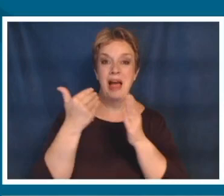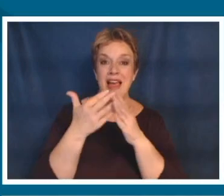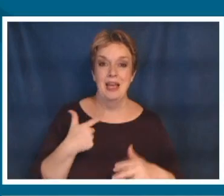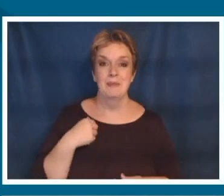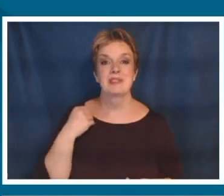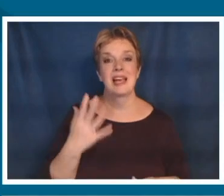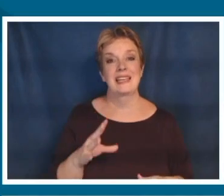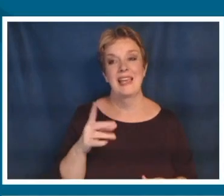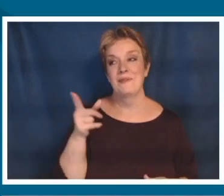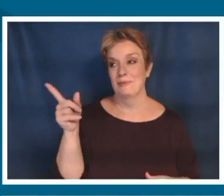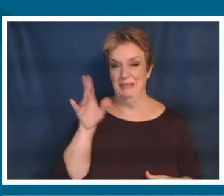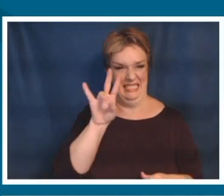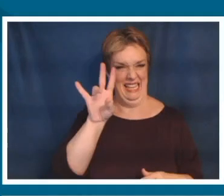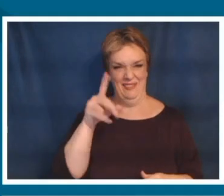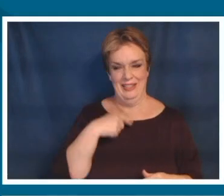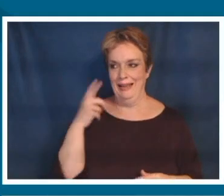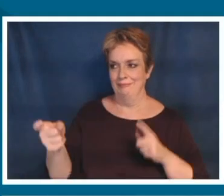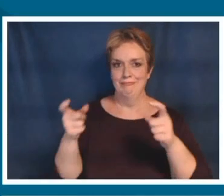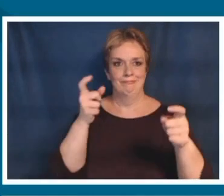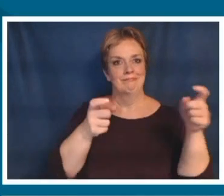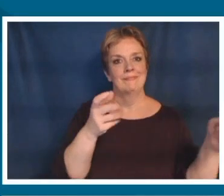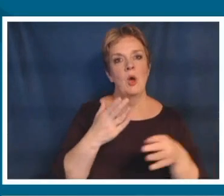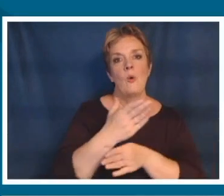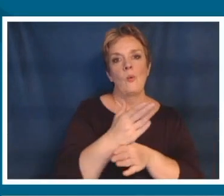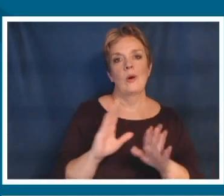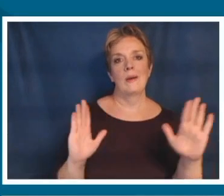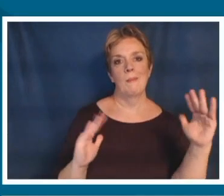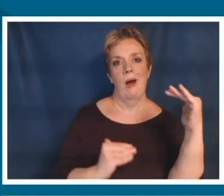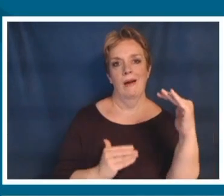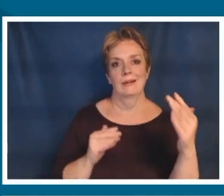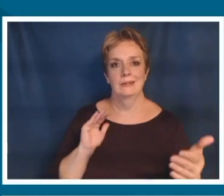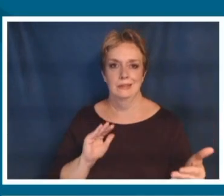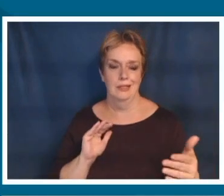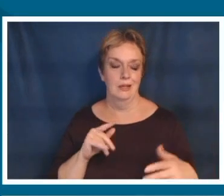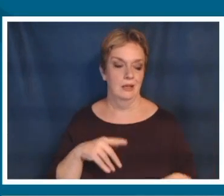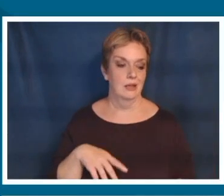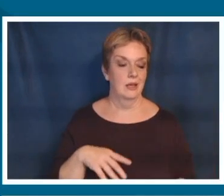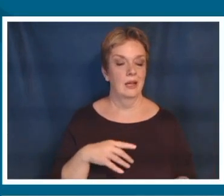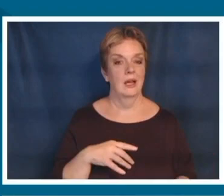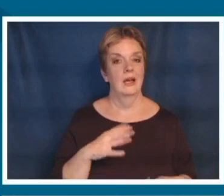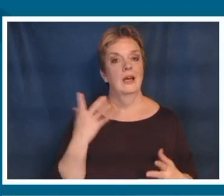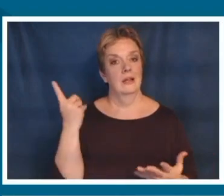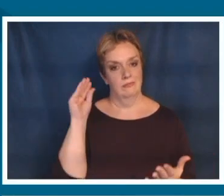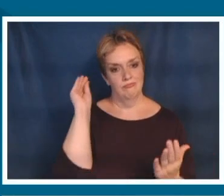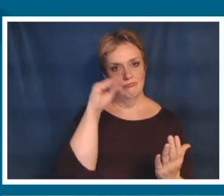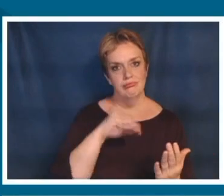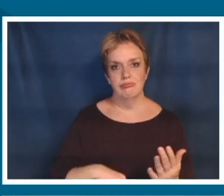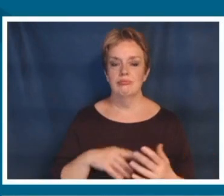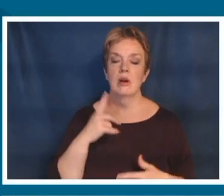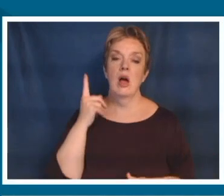in them based on what they had lost or found during the